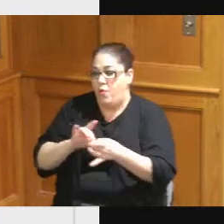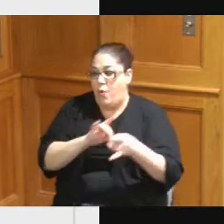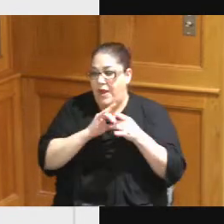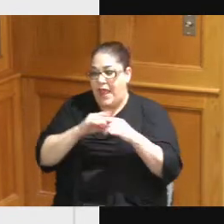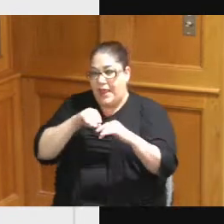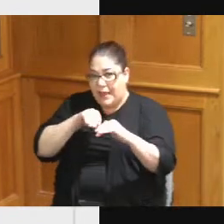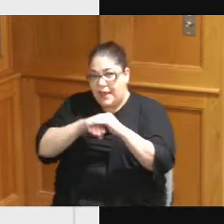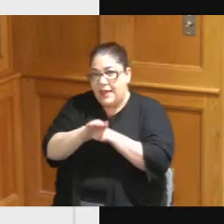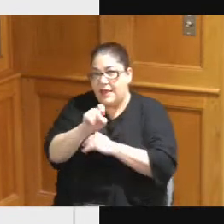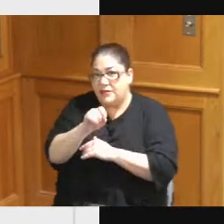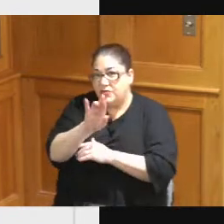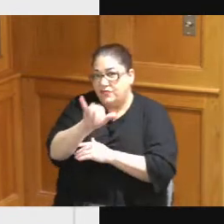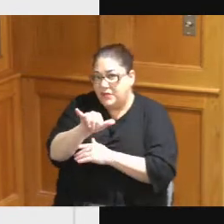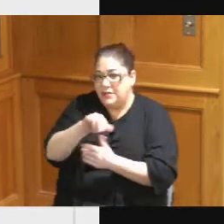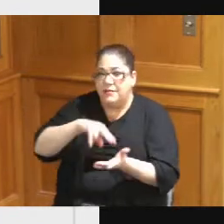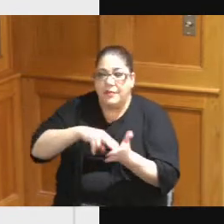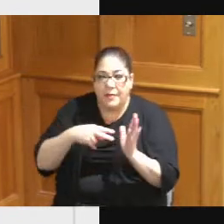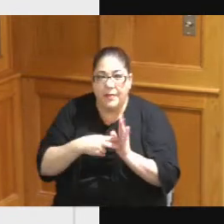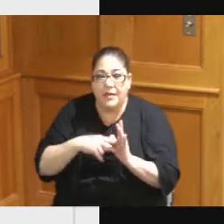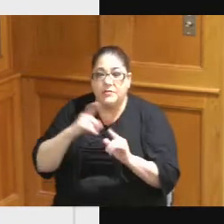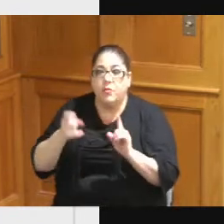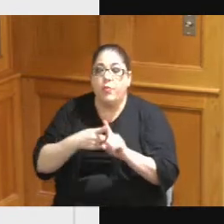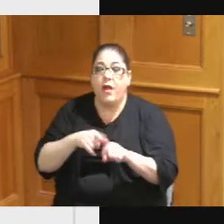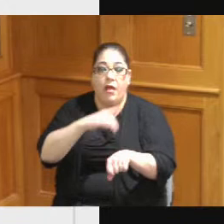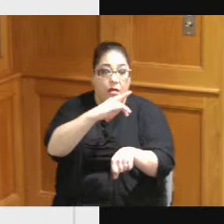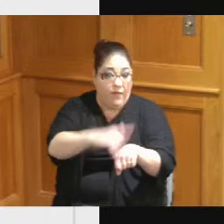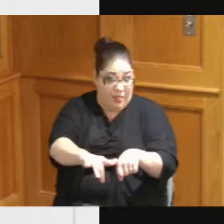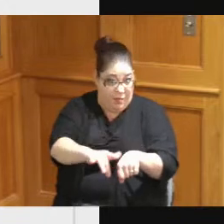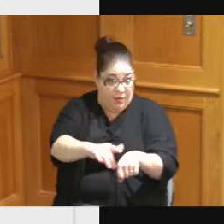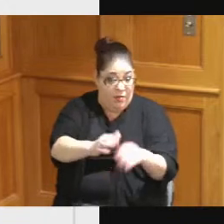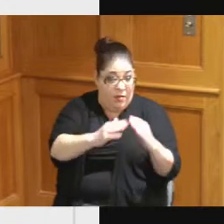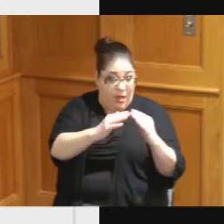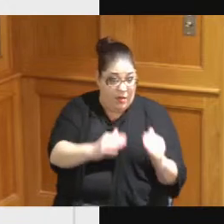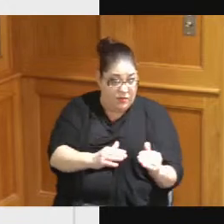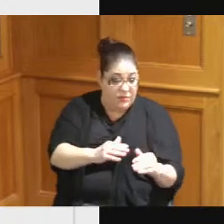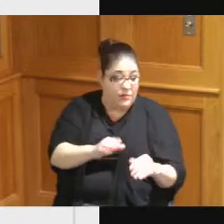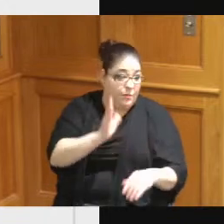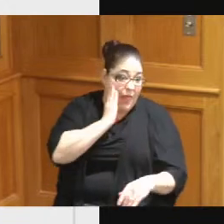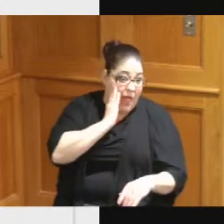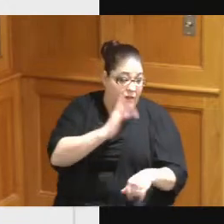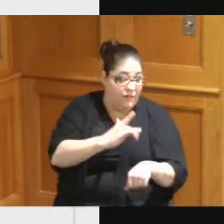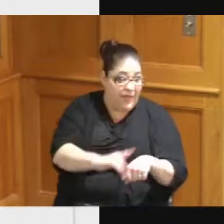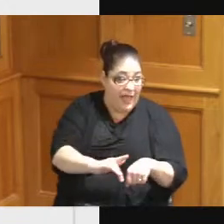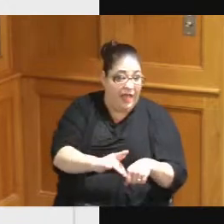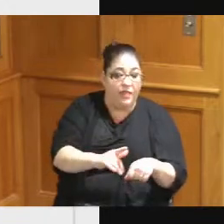which means that when there's an opening in your housing program the person who needs it the most